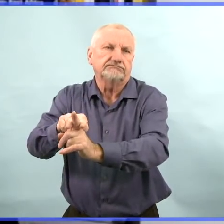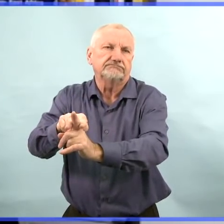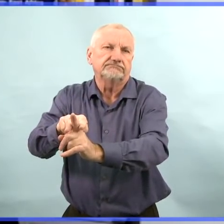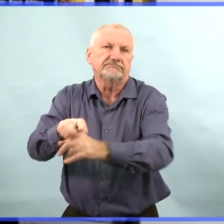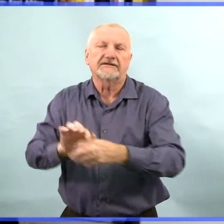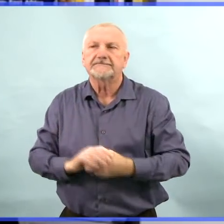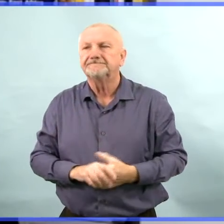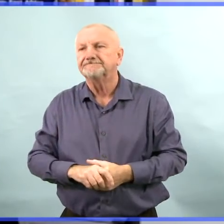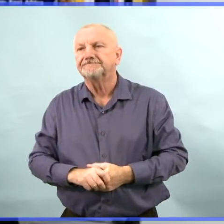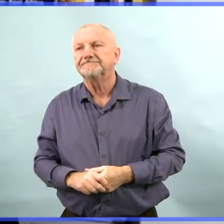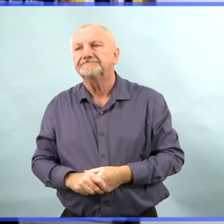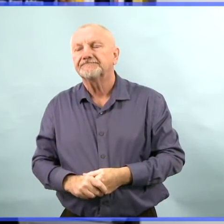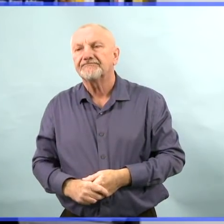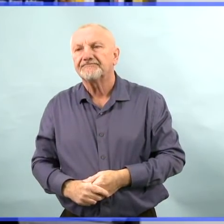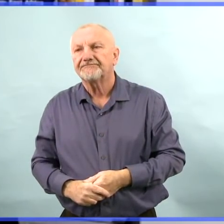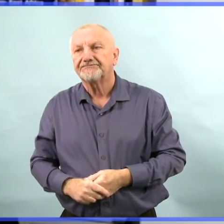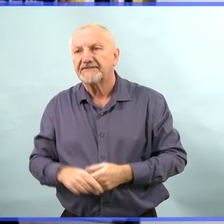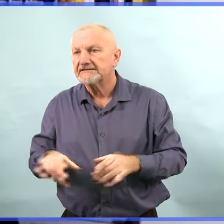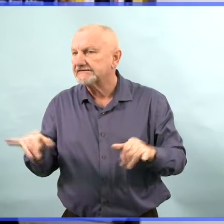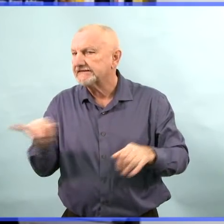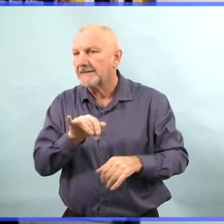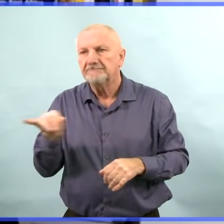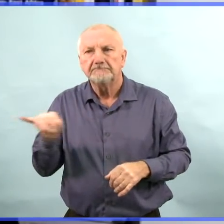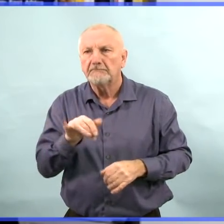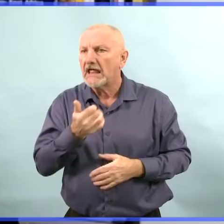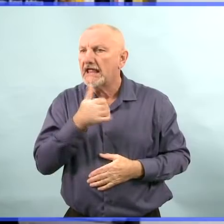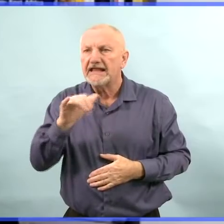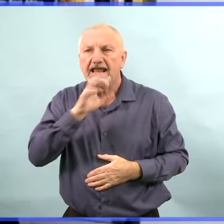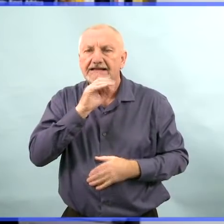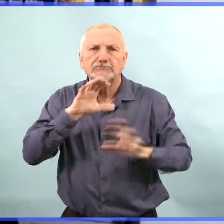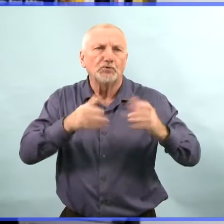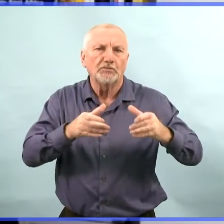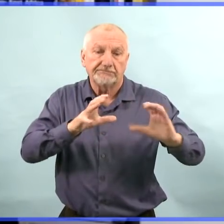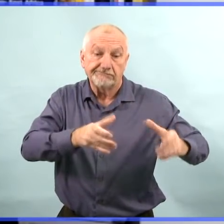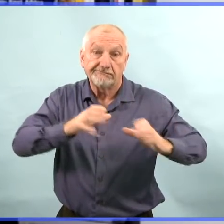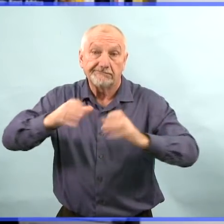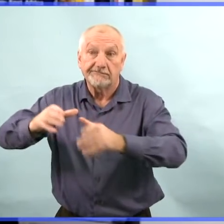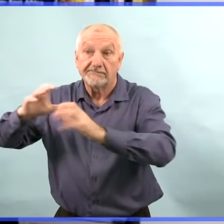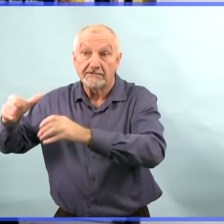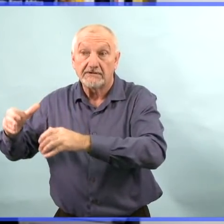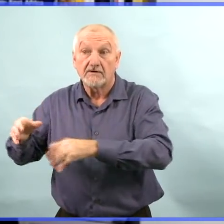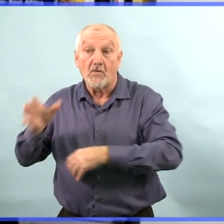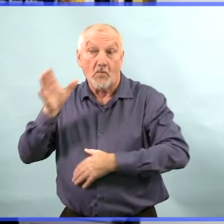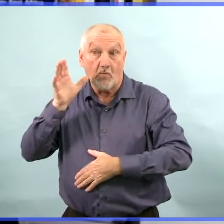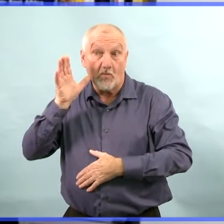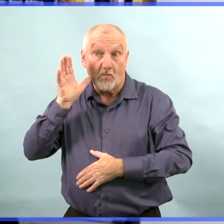like we saw with every other age group we expect that there will be a slowing of uptake over time